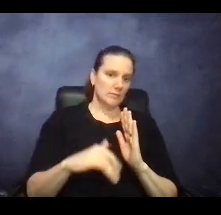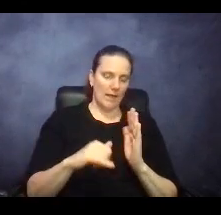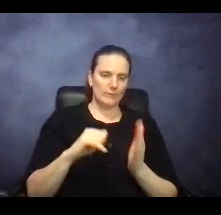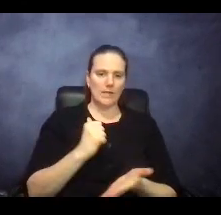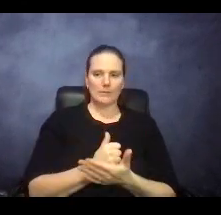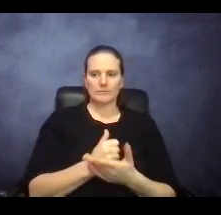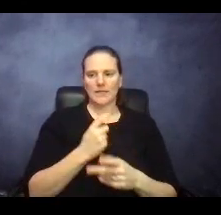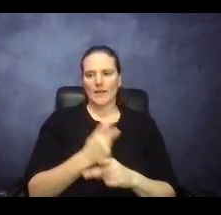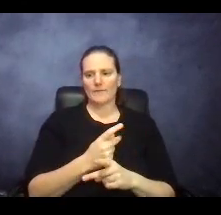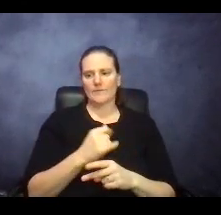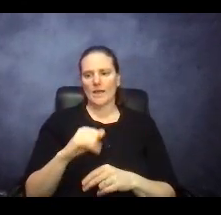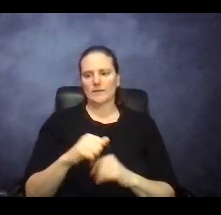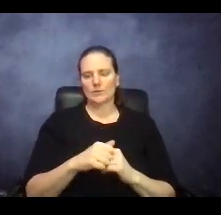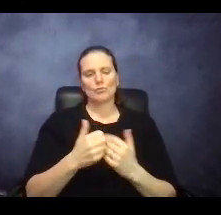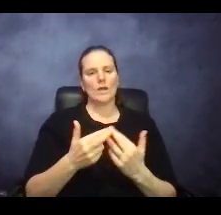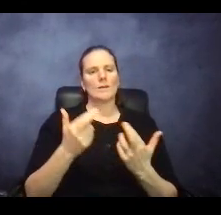I, I recommend gut rest all the time, but